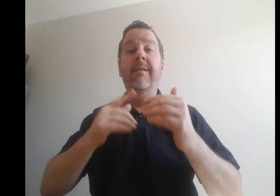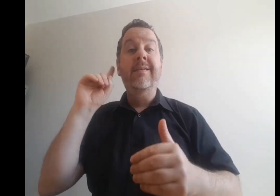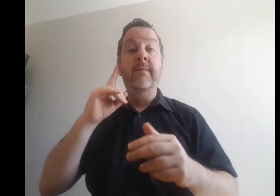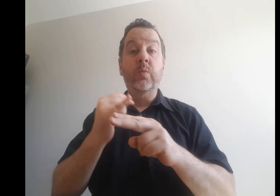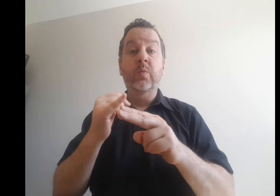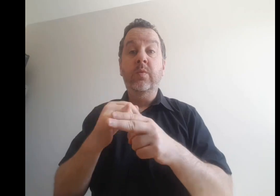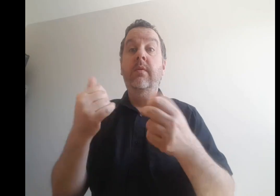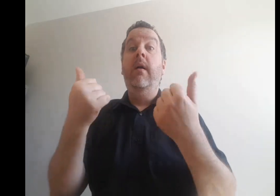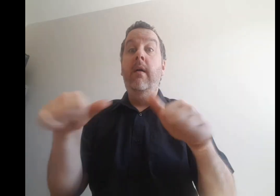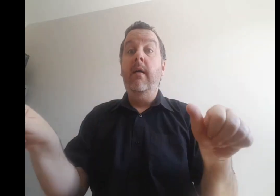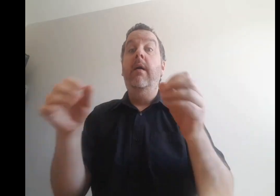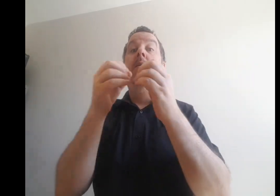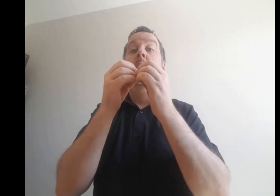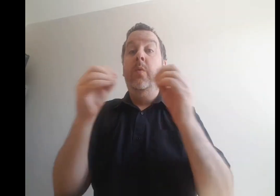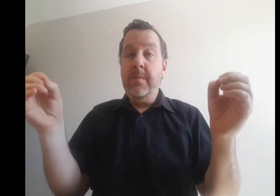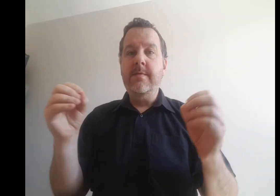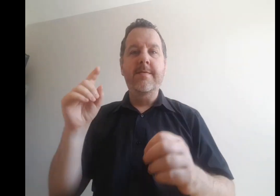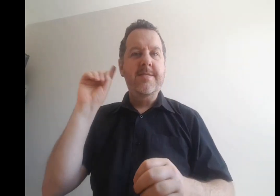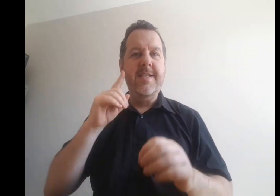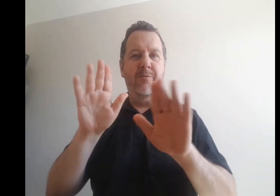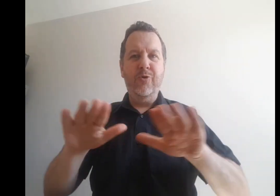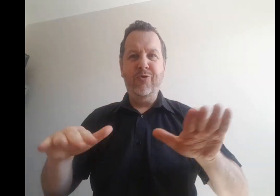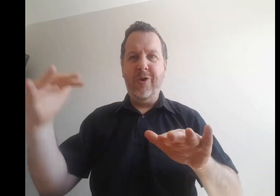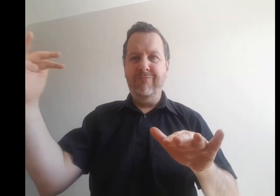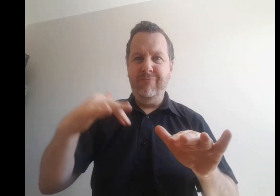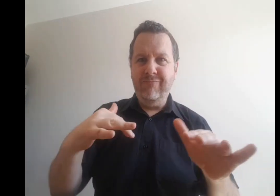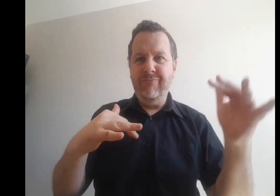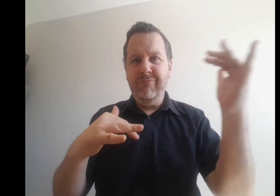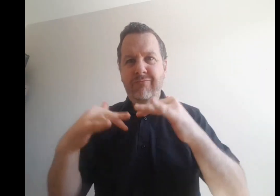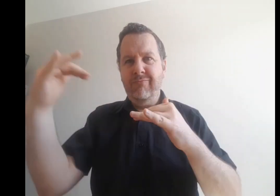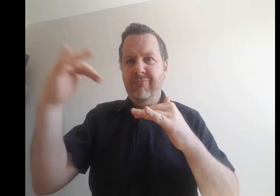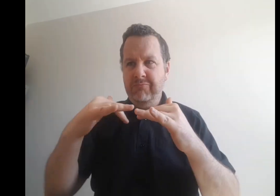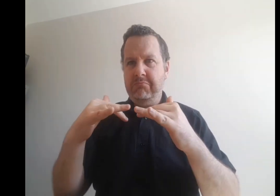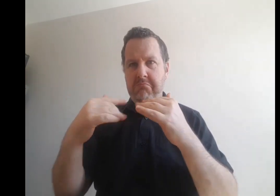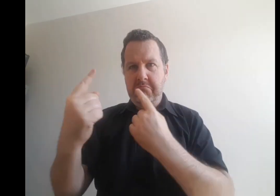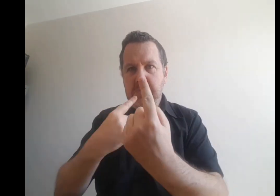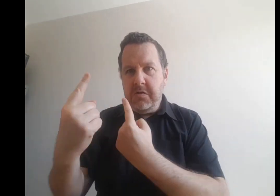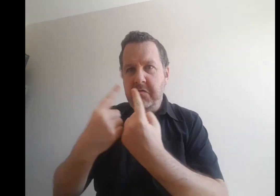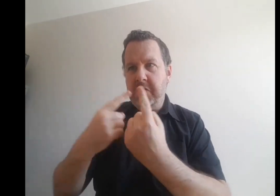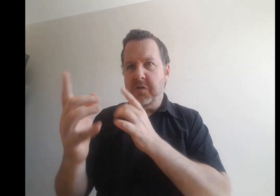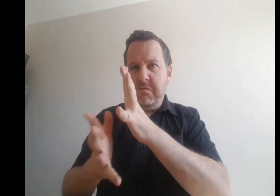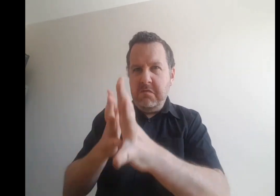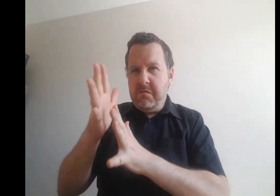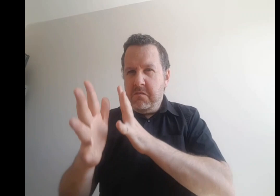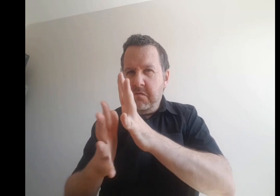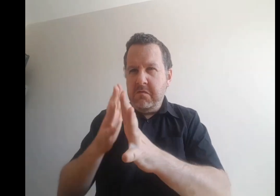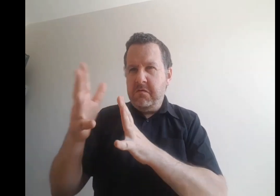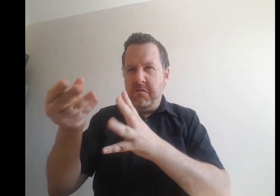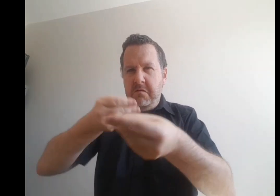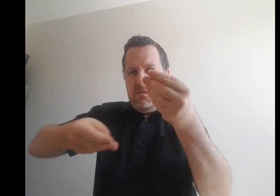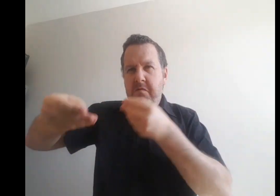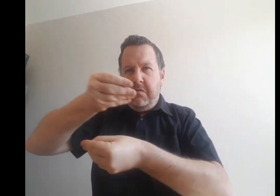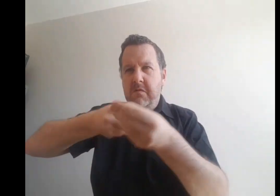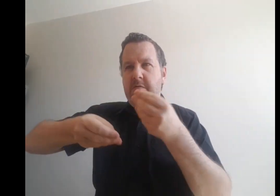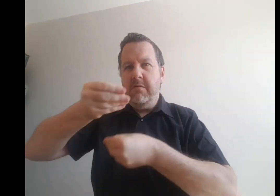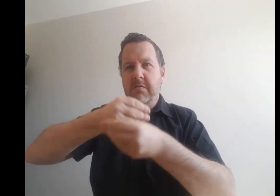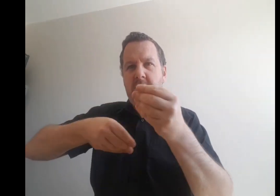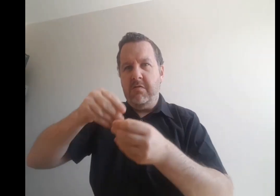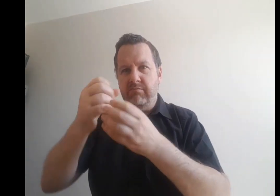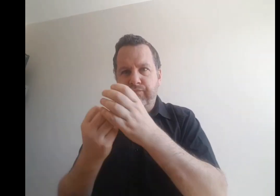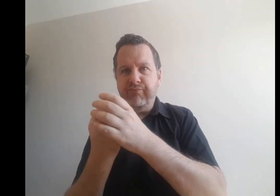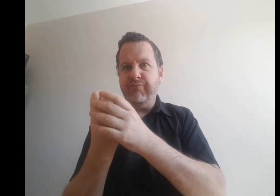that you had deaf kids from around the country coming together, interacting with each other,